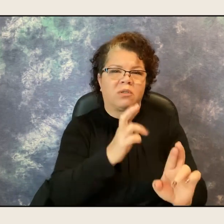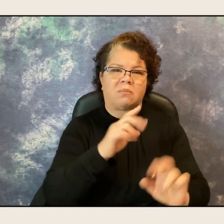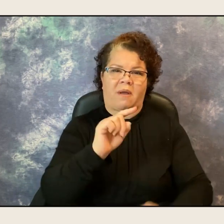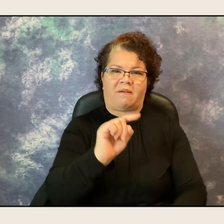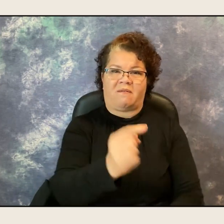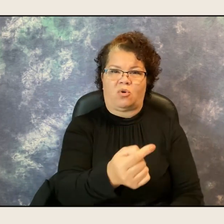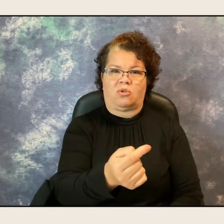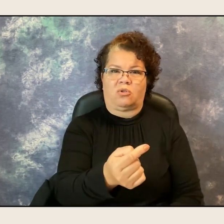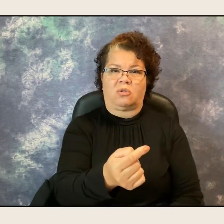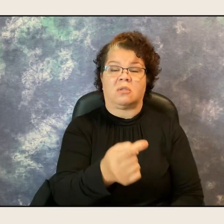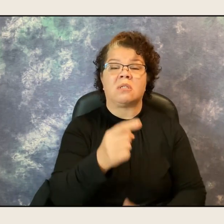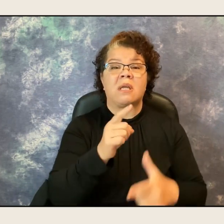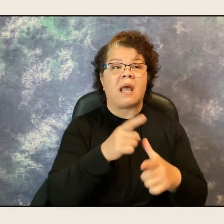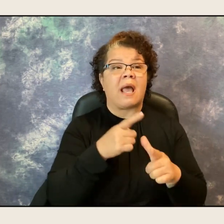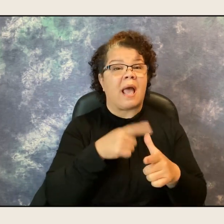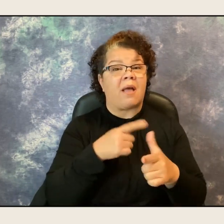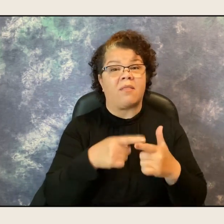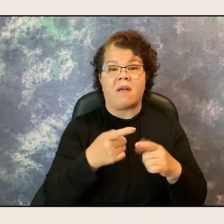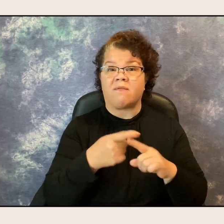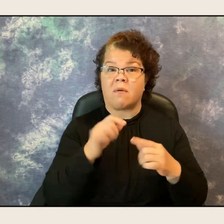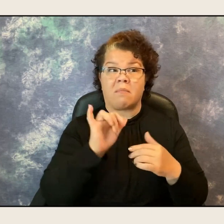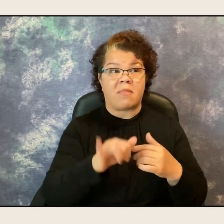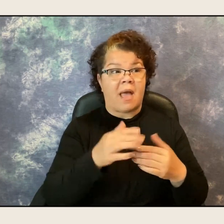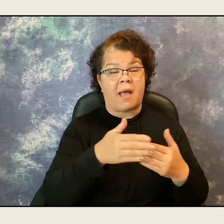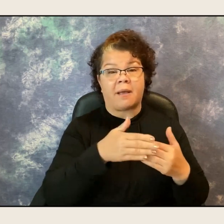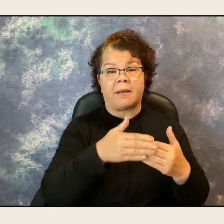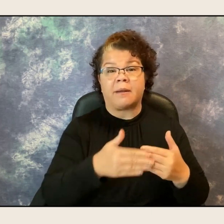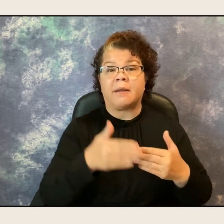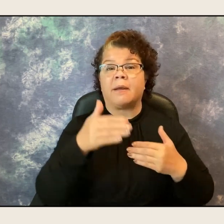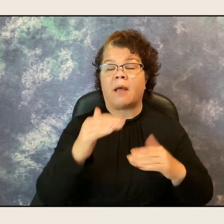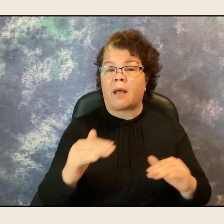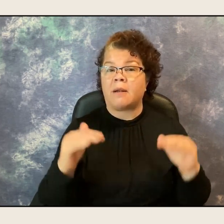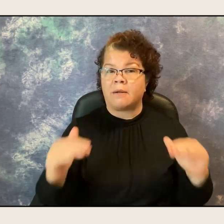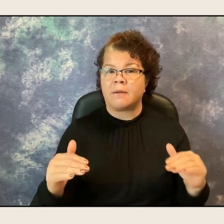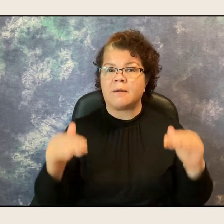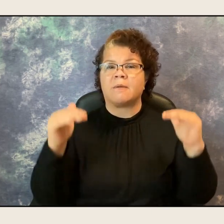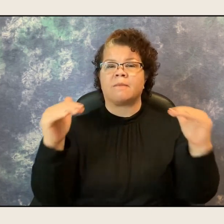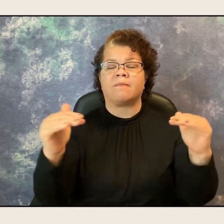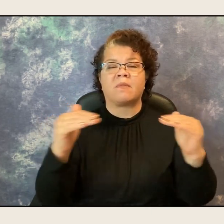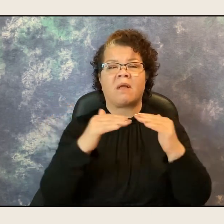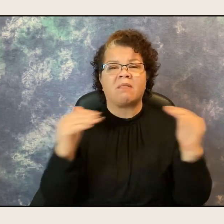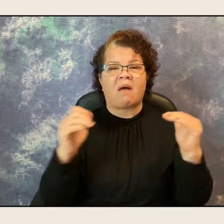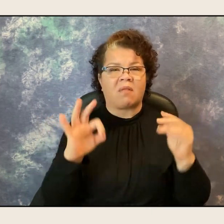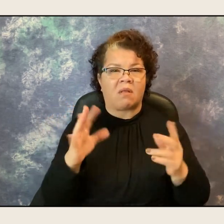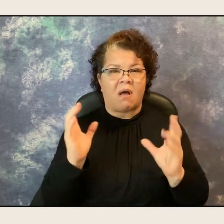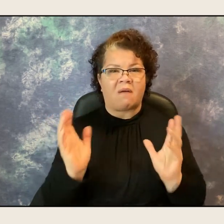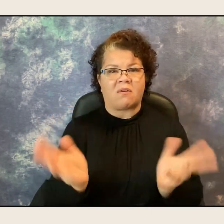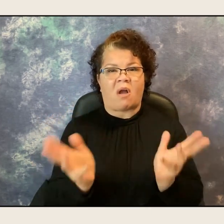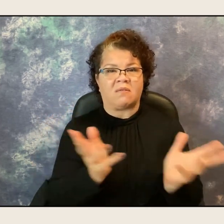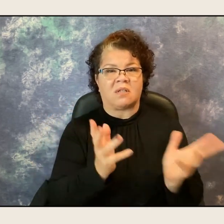oh, by the way, let's go to the next level of conversation, and I may learn something else.